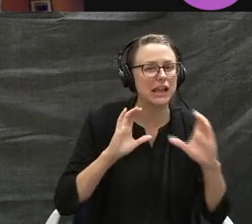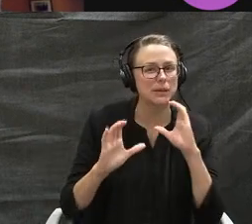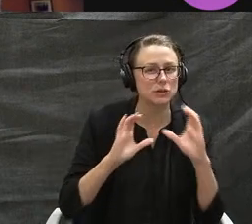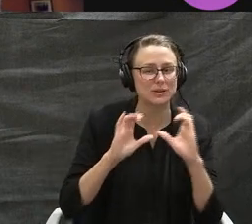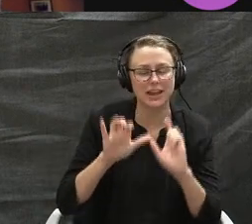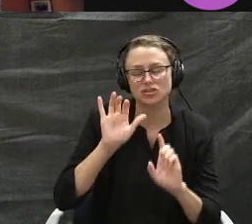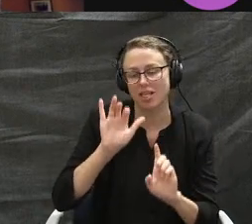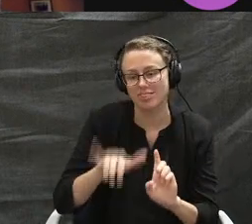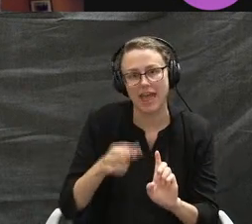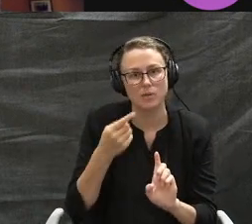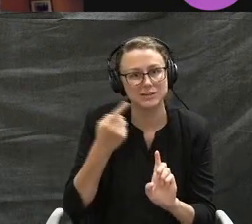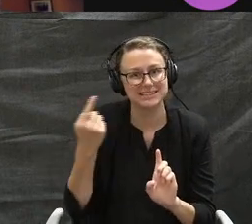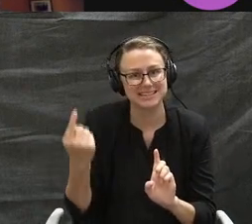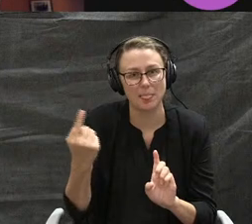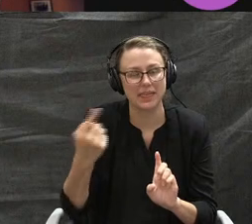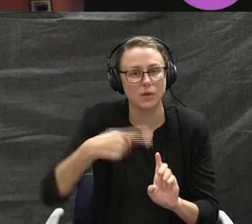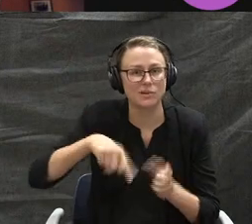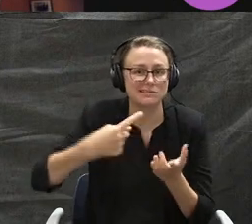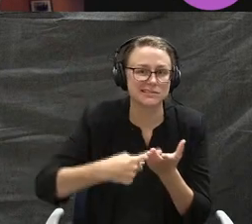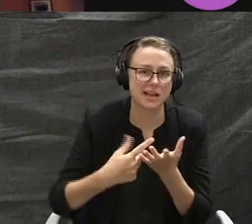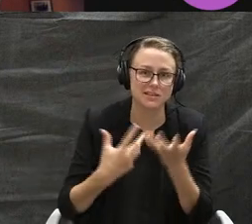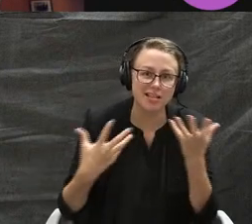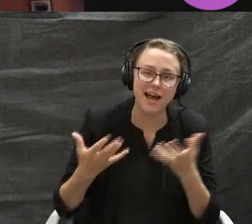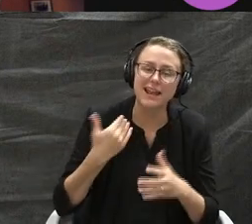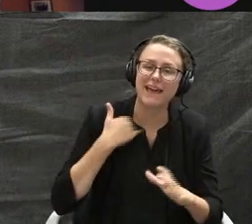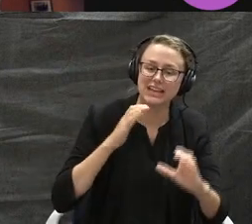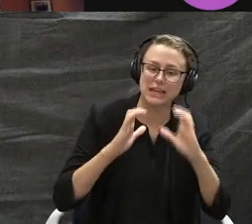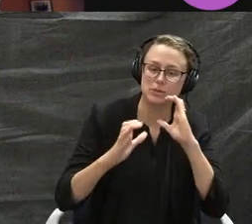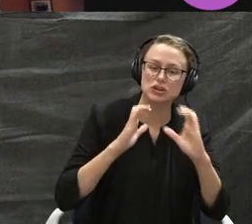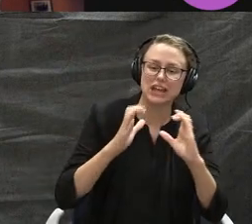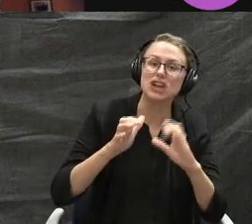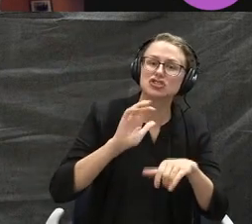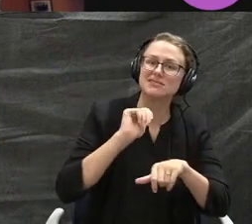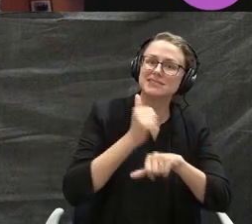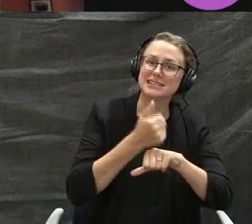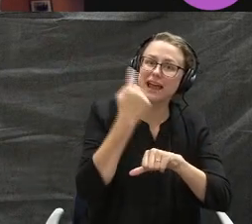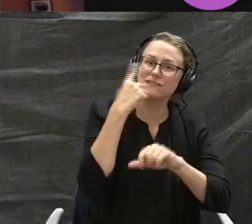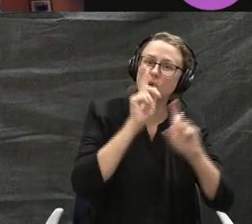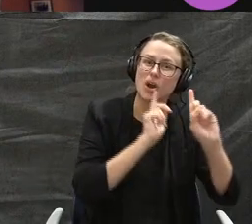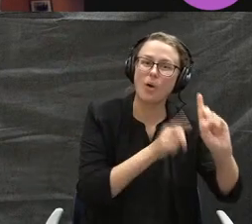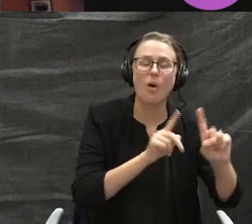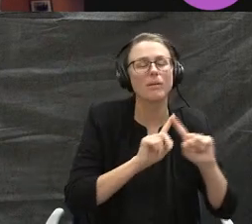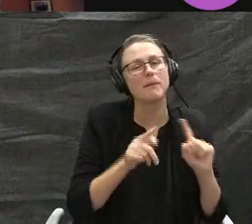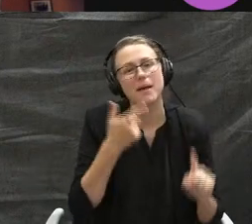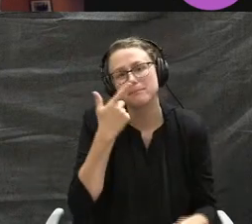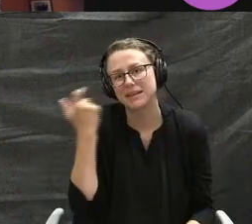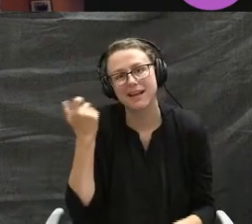because that was something that we had talked a lot about was having communication as a goal. But given the situation of what